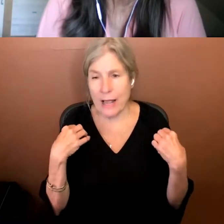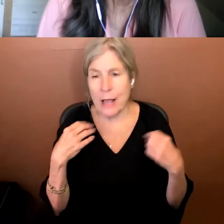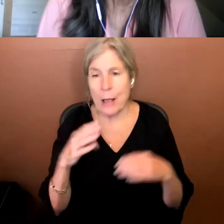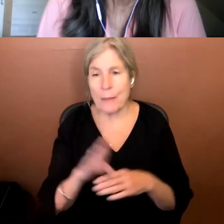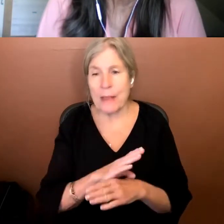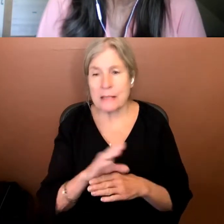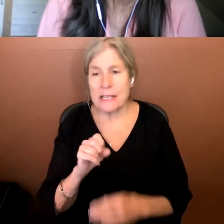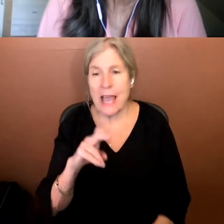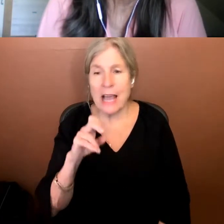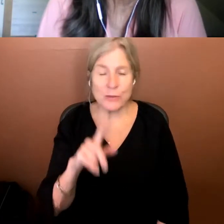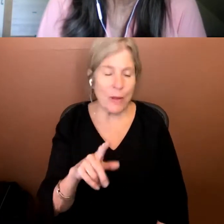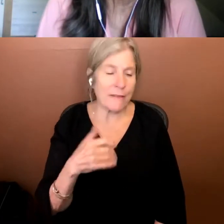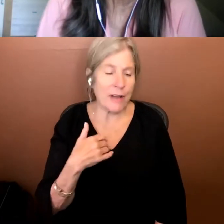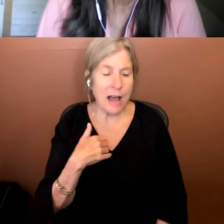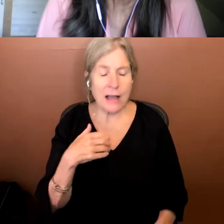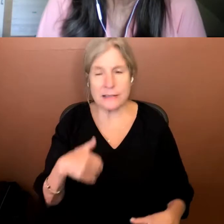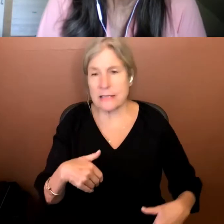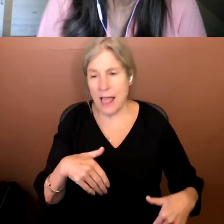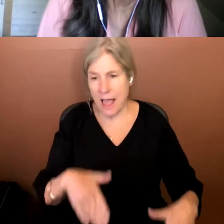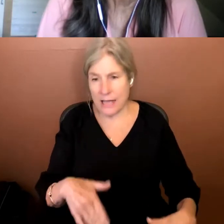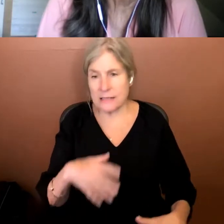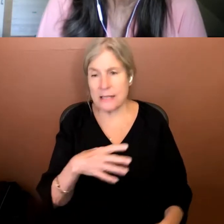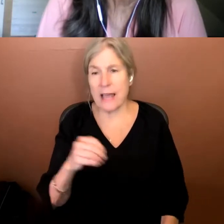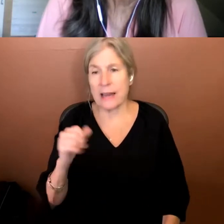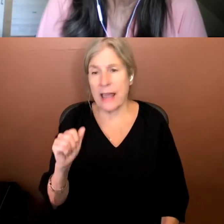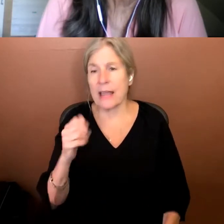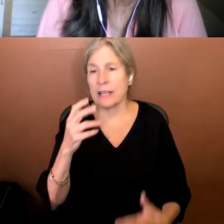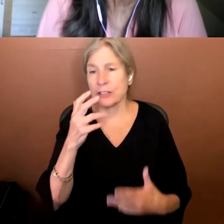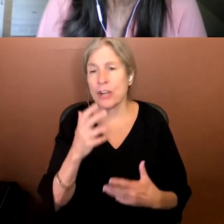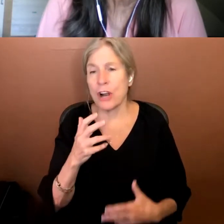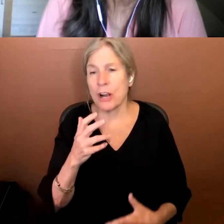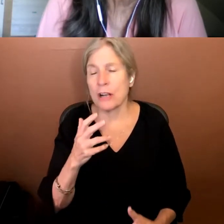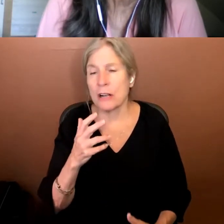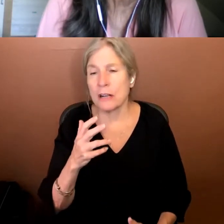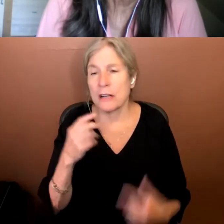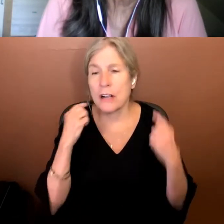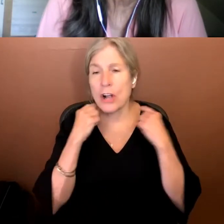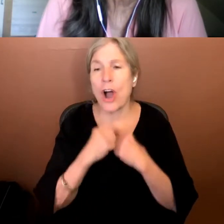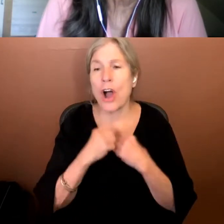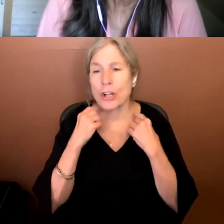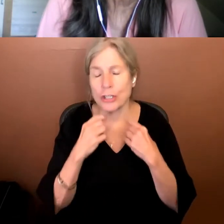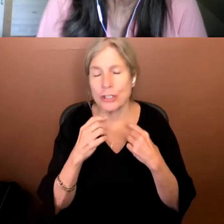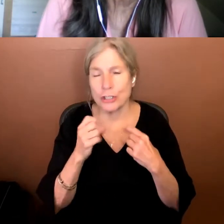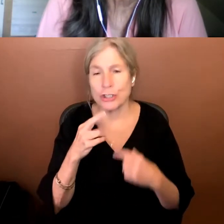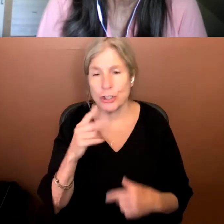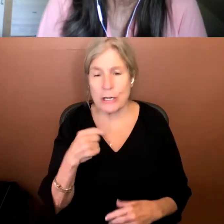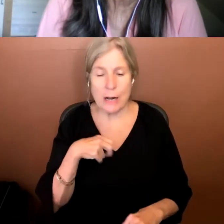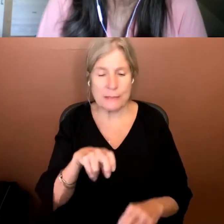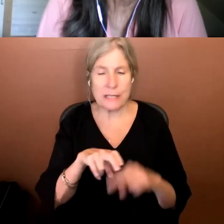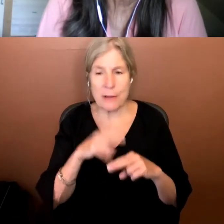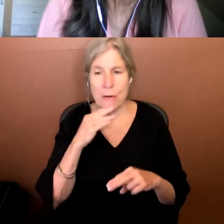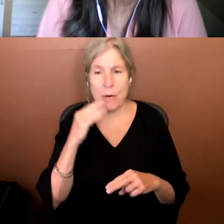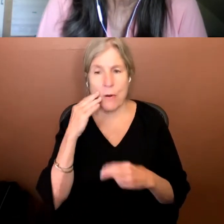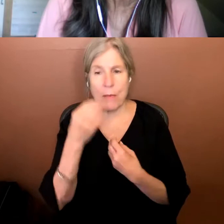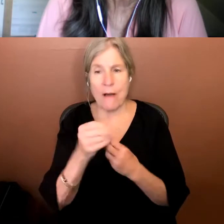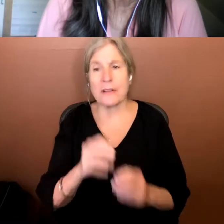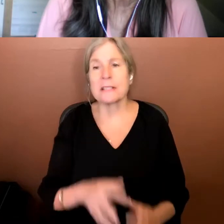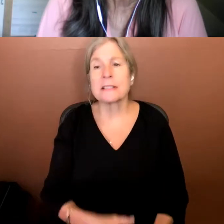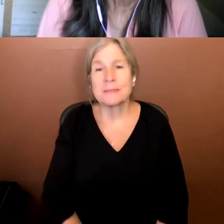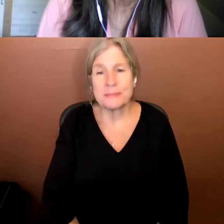so I've got slacks and a dark collared shirt on. I'm sitting in my home office. Georgina Kleege: Okay